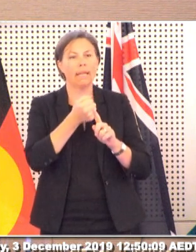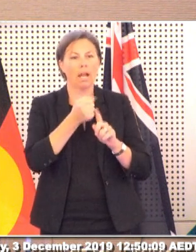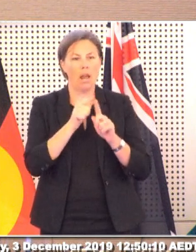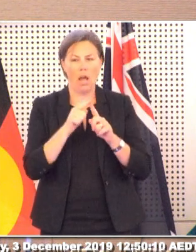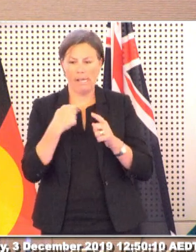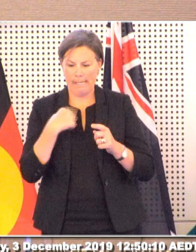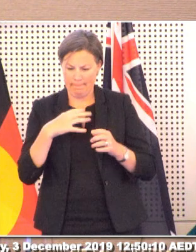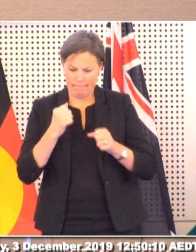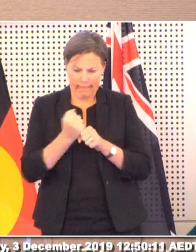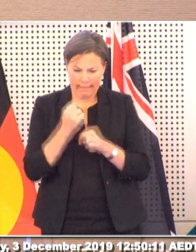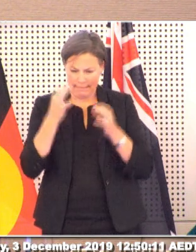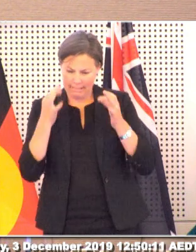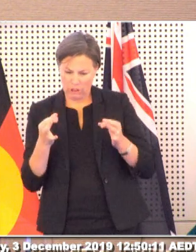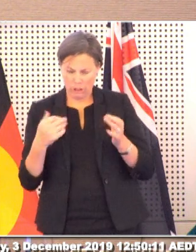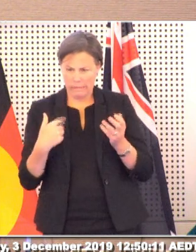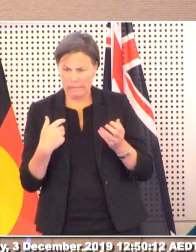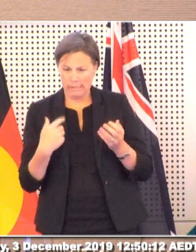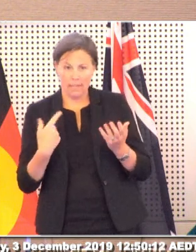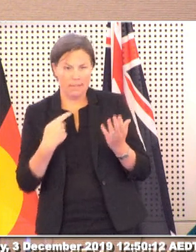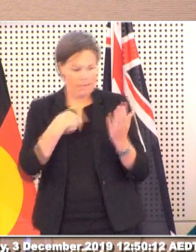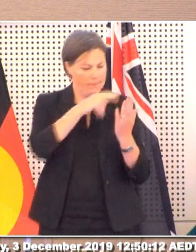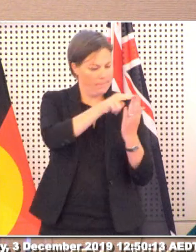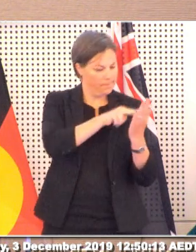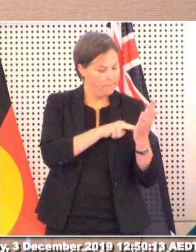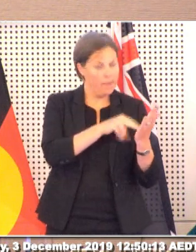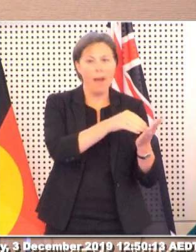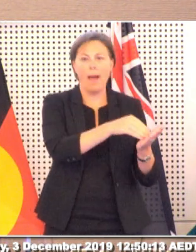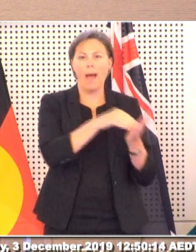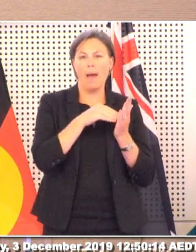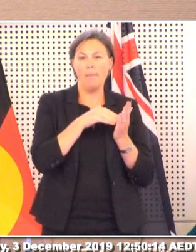So the practice guideline which is number 1, which relates to accommodation